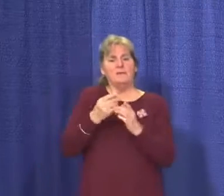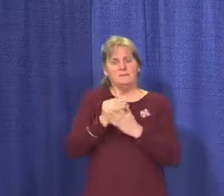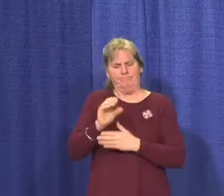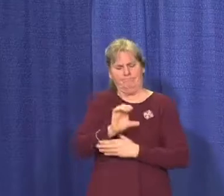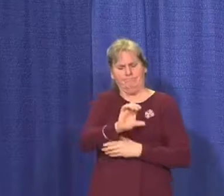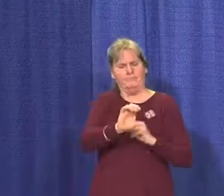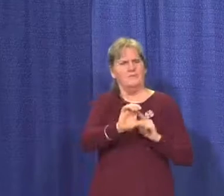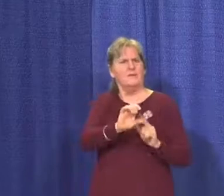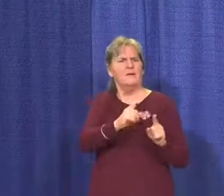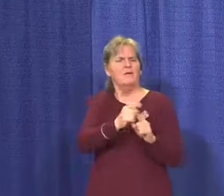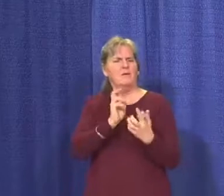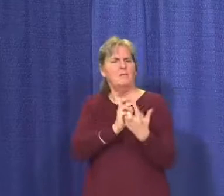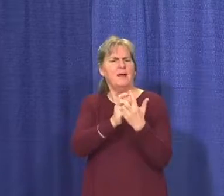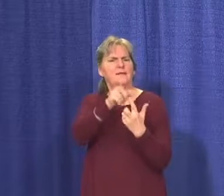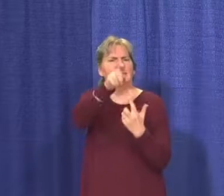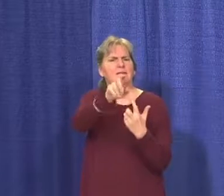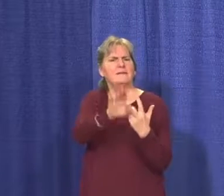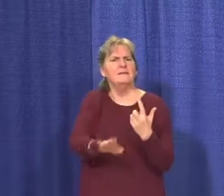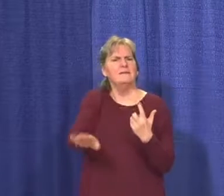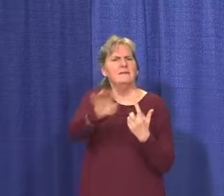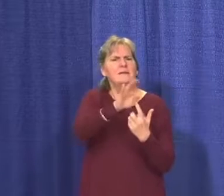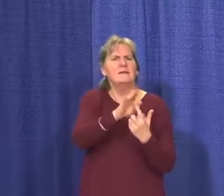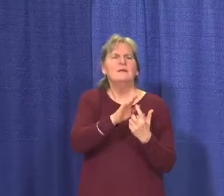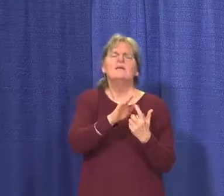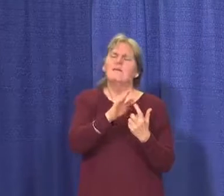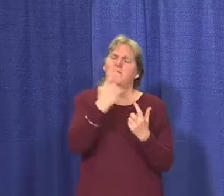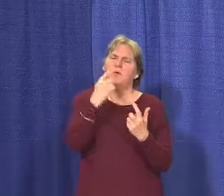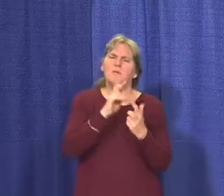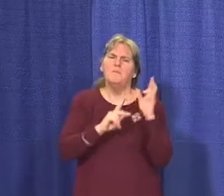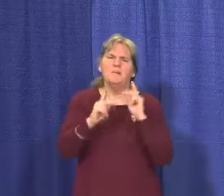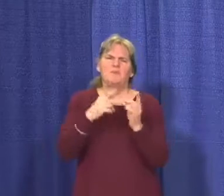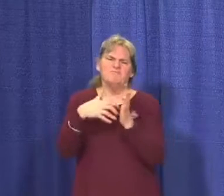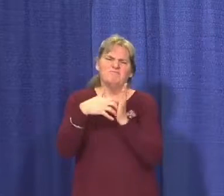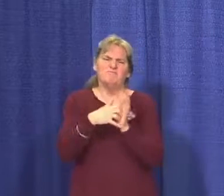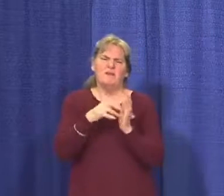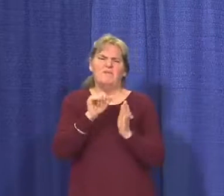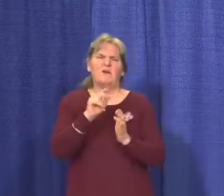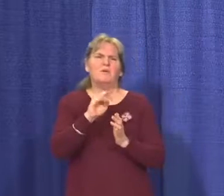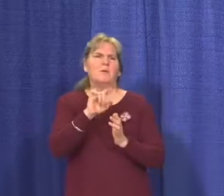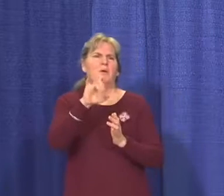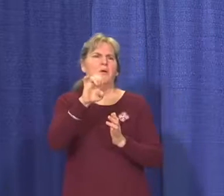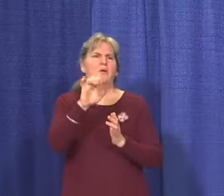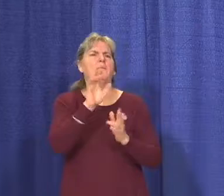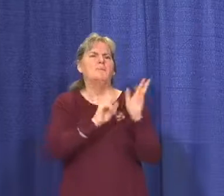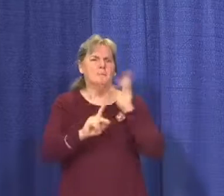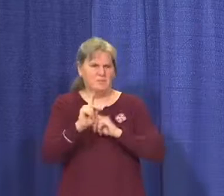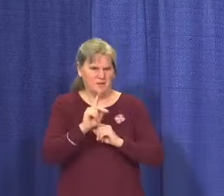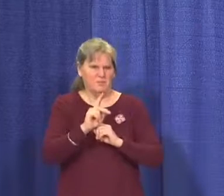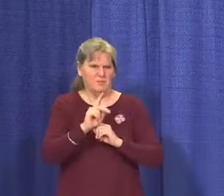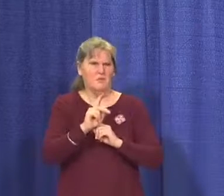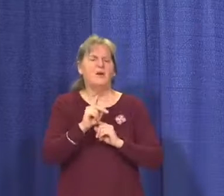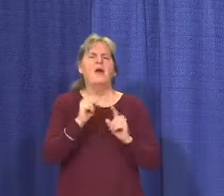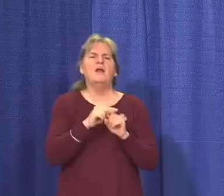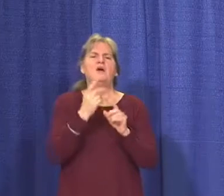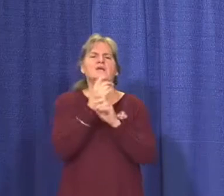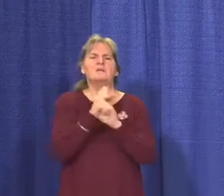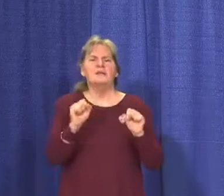housing to meet the needs of our most vulnerable people in will address the goals of the safe at